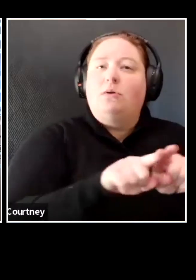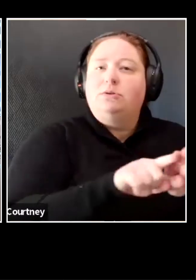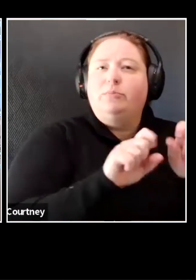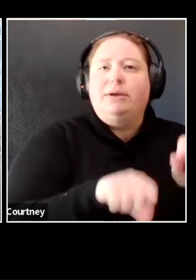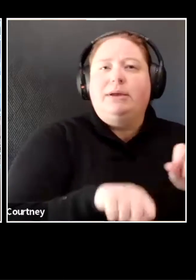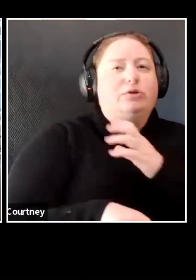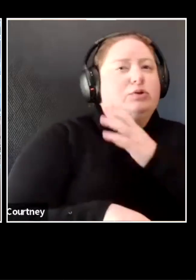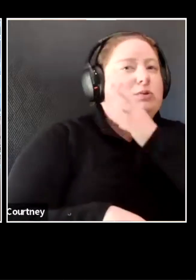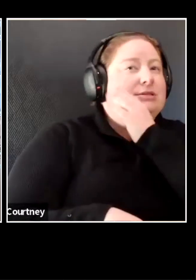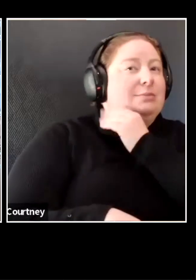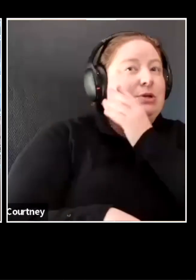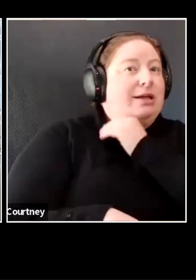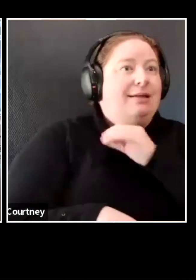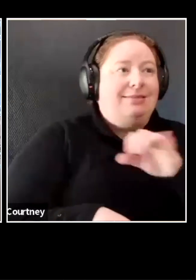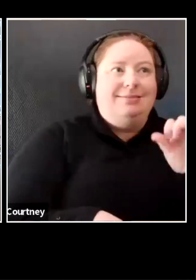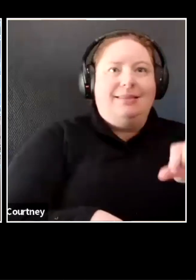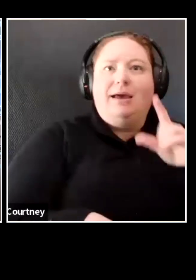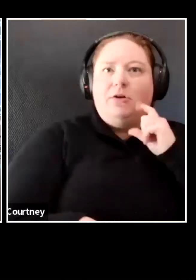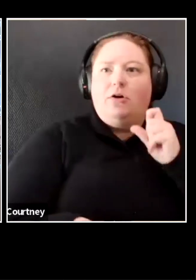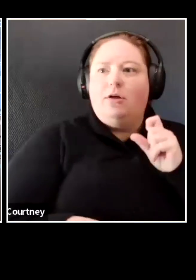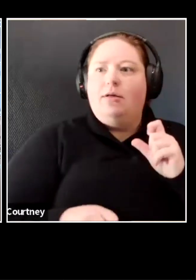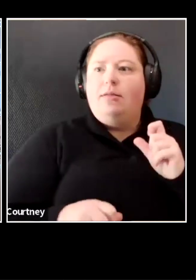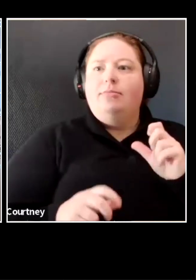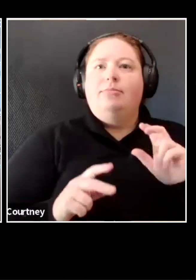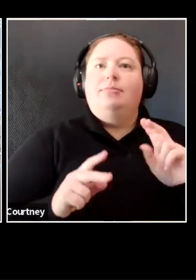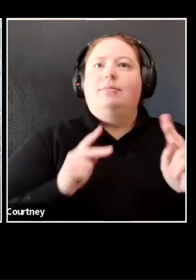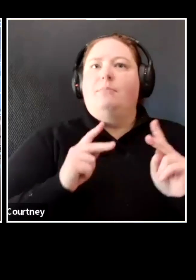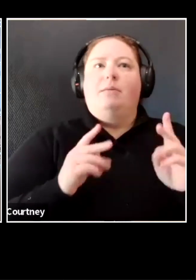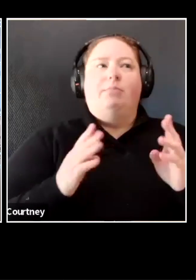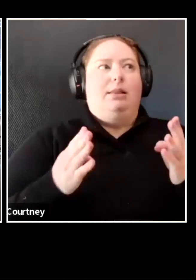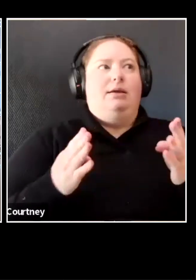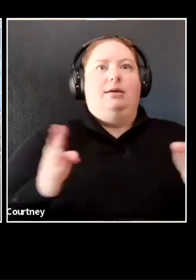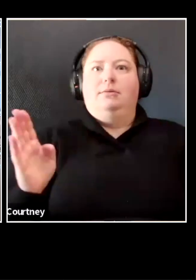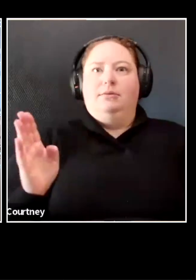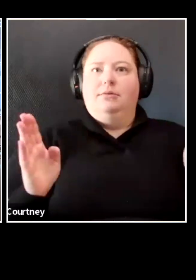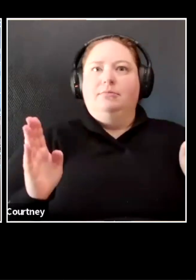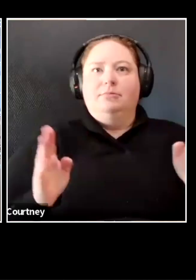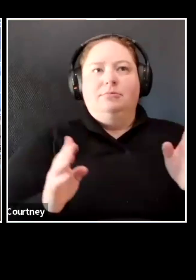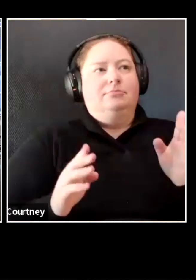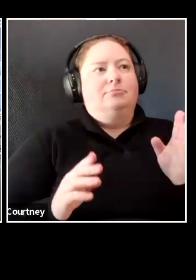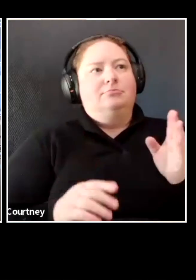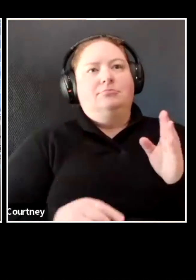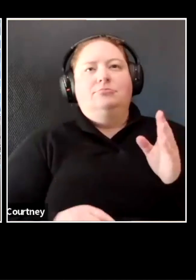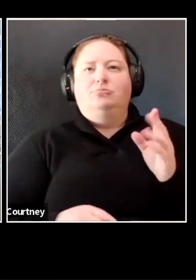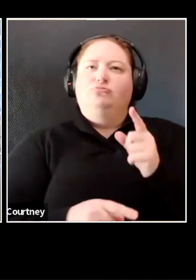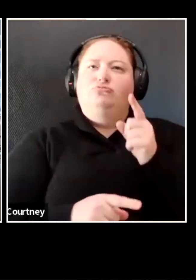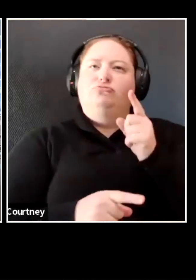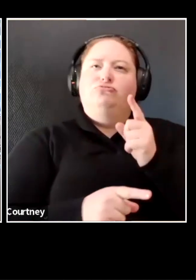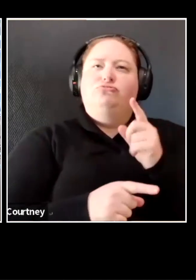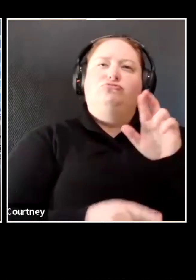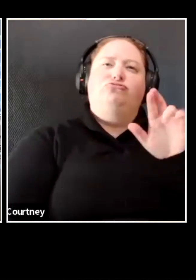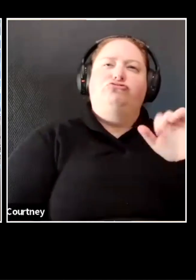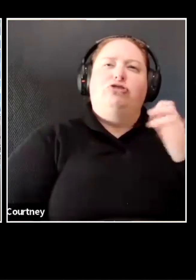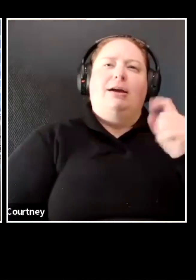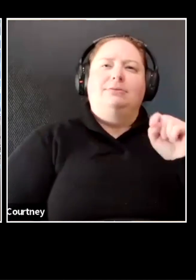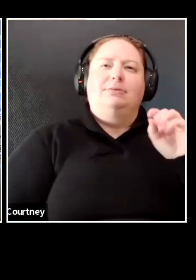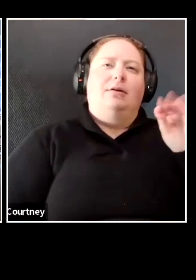on the public right of way requires a little bit better routability than what we have traditionally